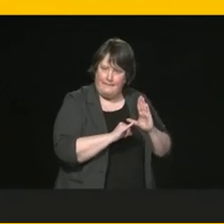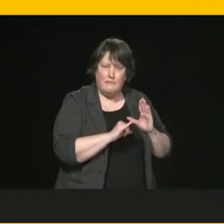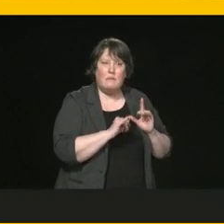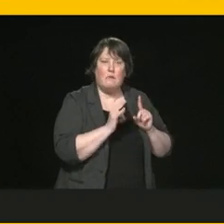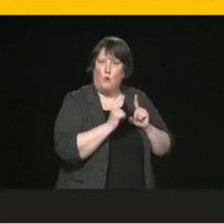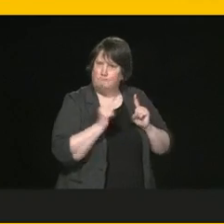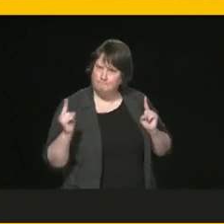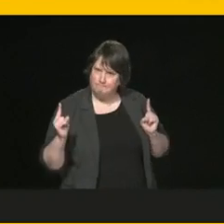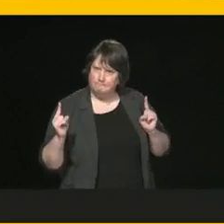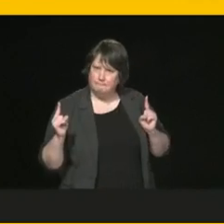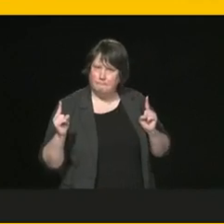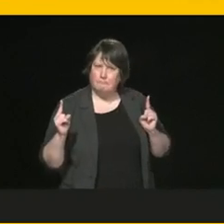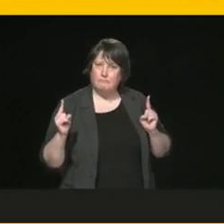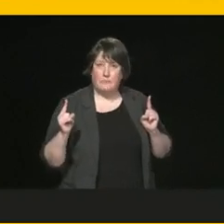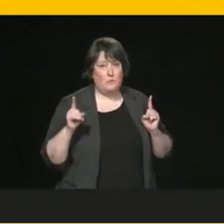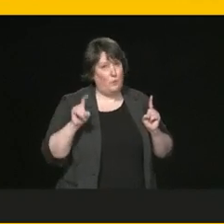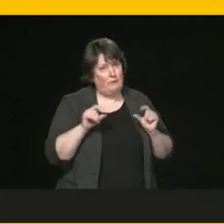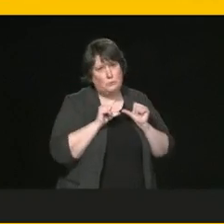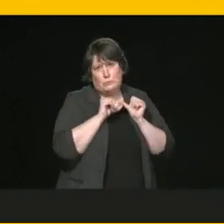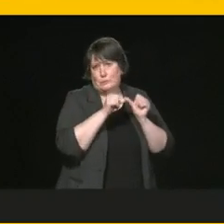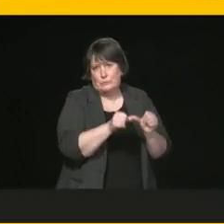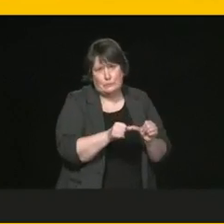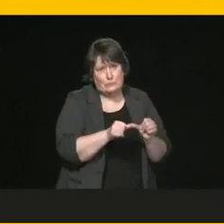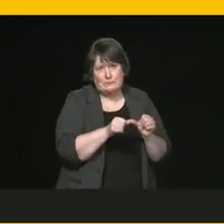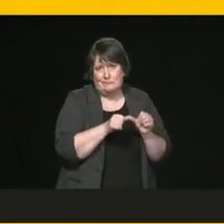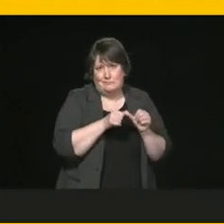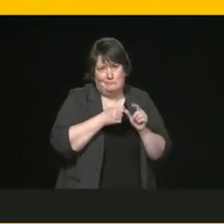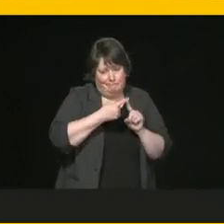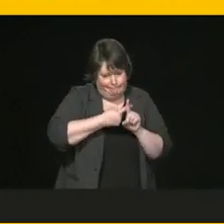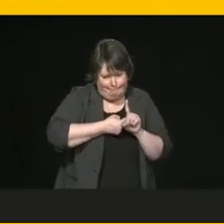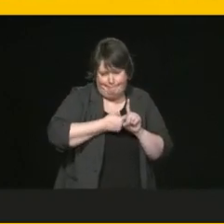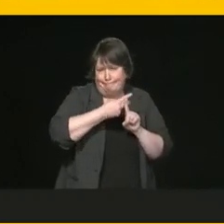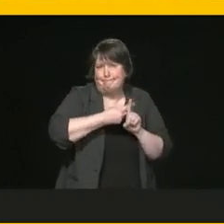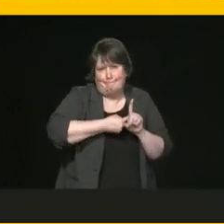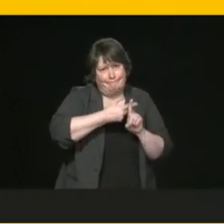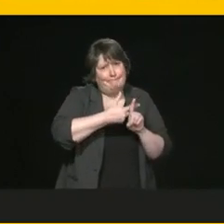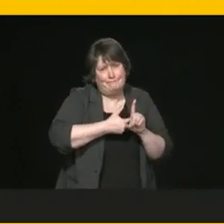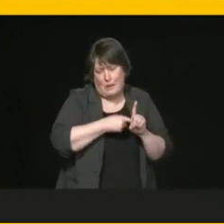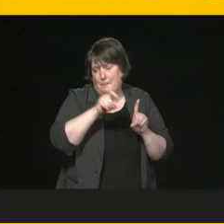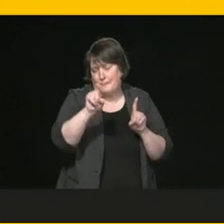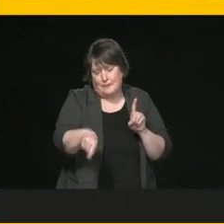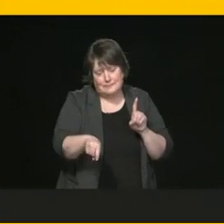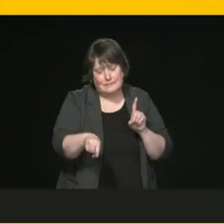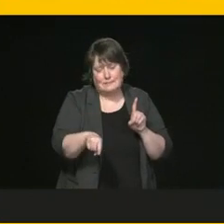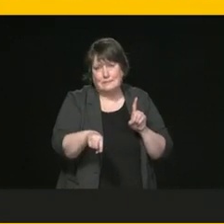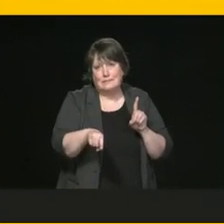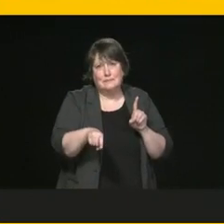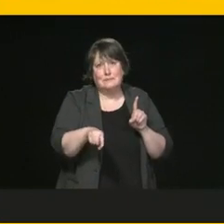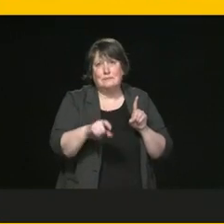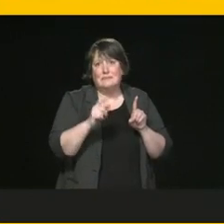DIFFICULT TIMES. AND WE'RE GOING TO HAVE TO